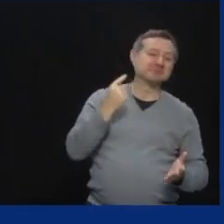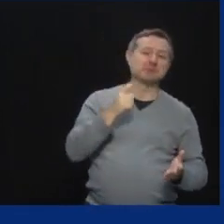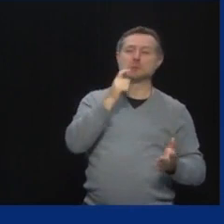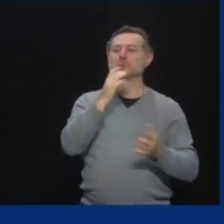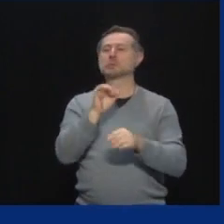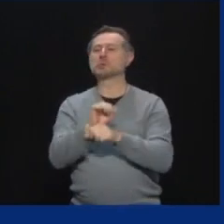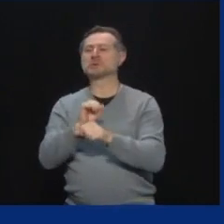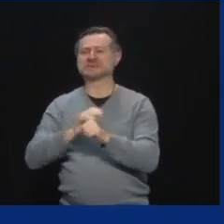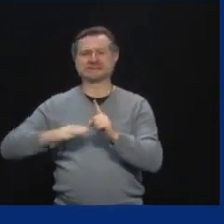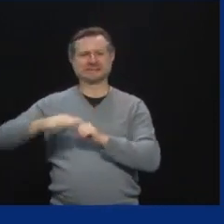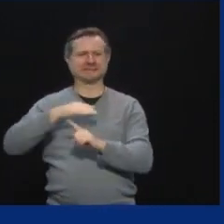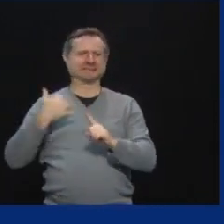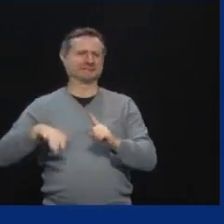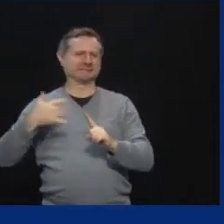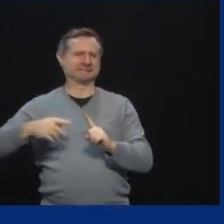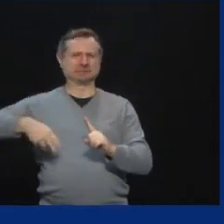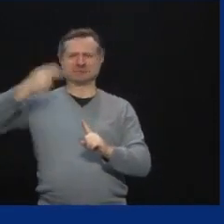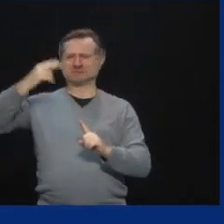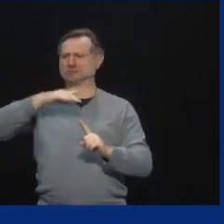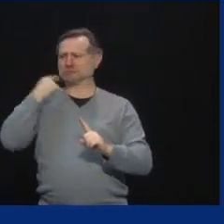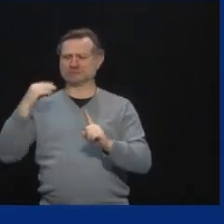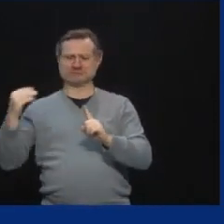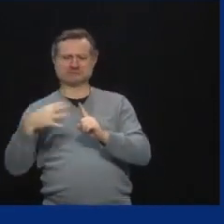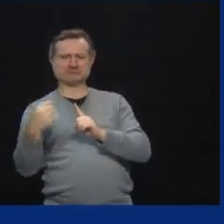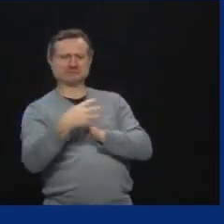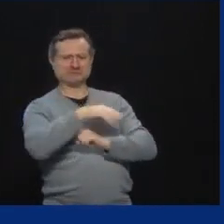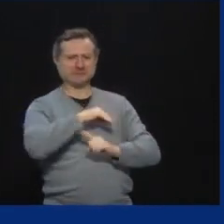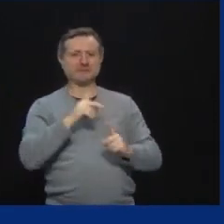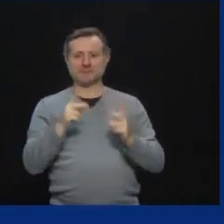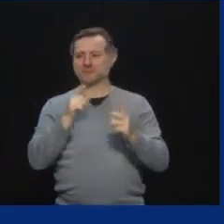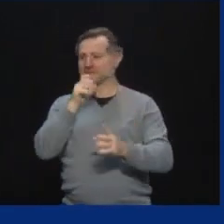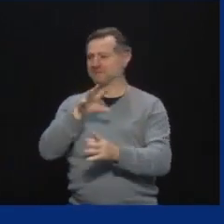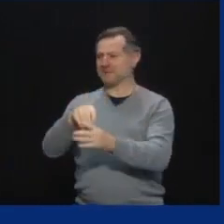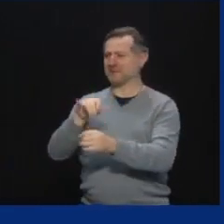because that's a lot of people in that category. And I've already speaking to